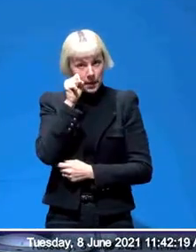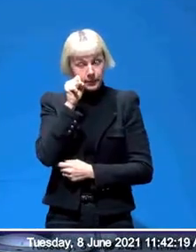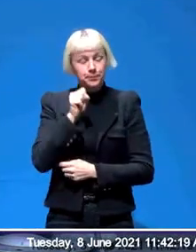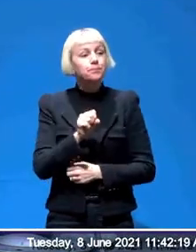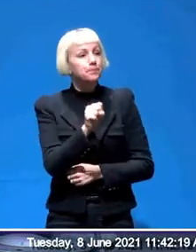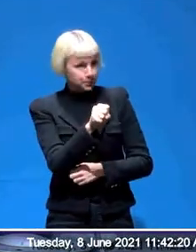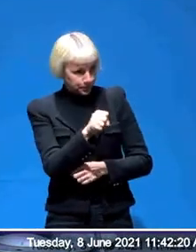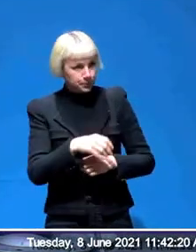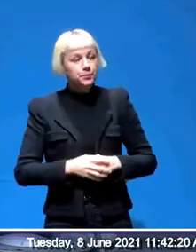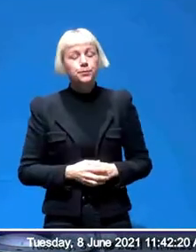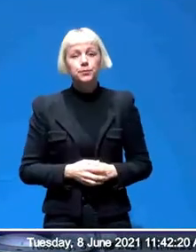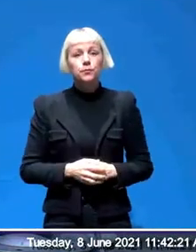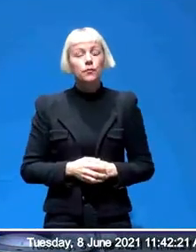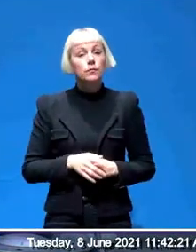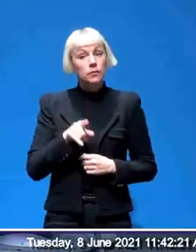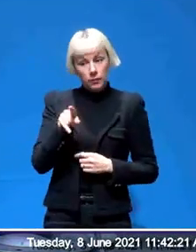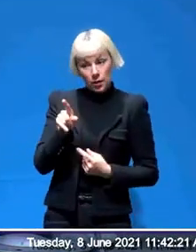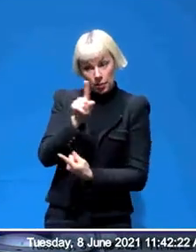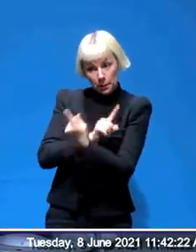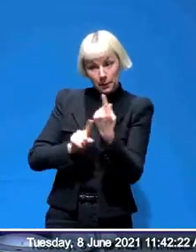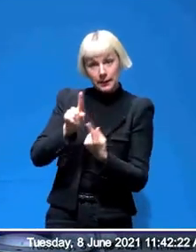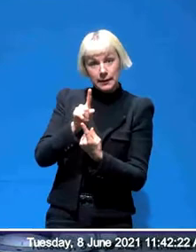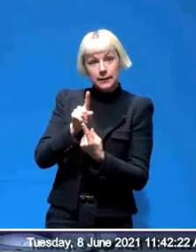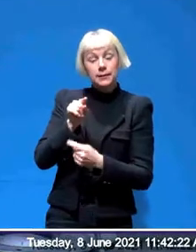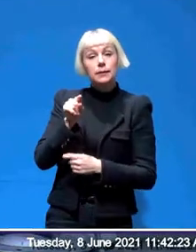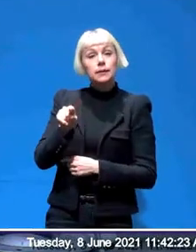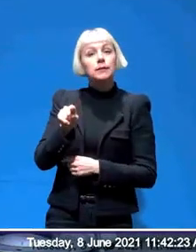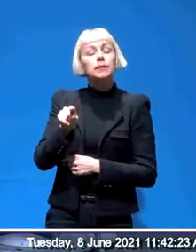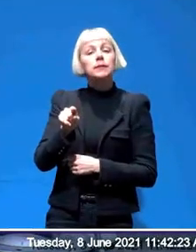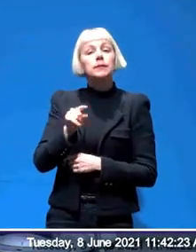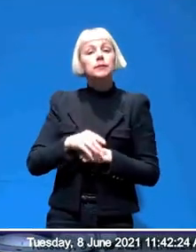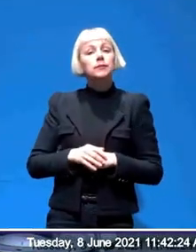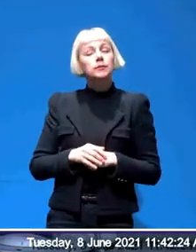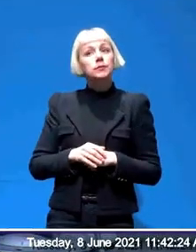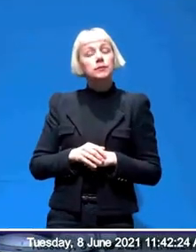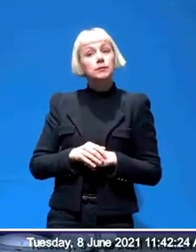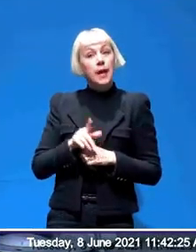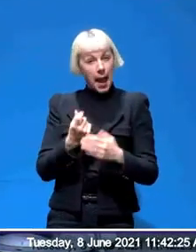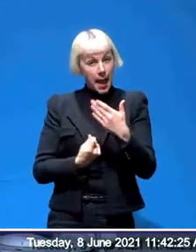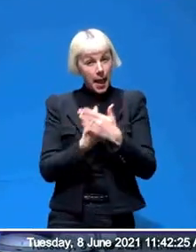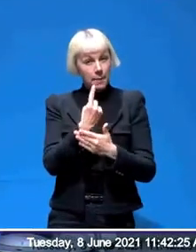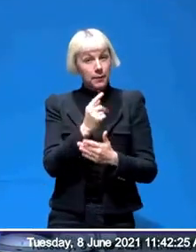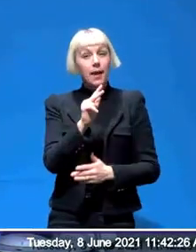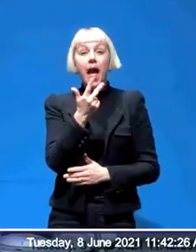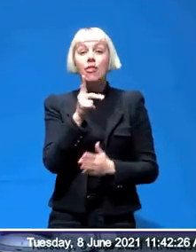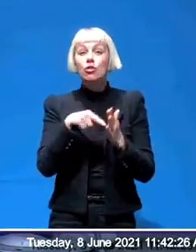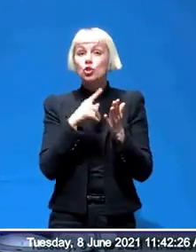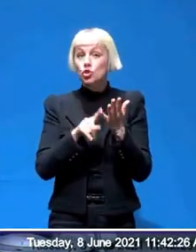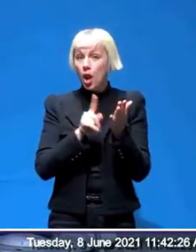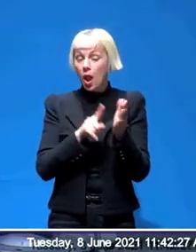The meeting that you referred to there, to your recollection, is the one that occurred on 8 July with Ms Boswell? That's correct, yes.